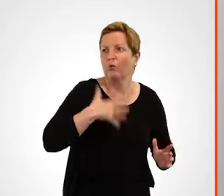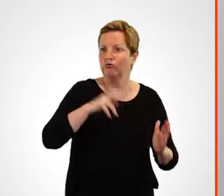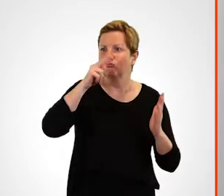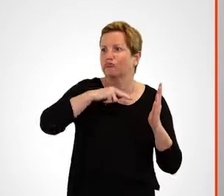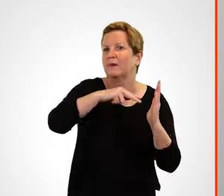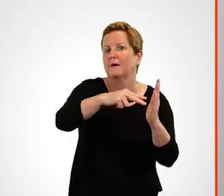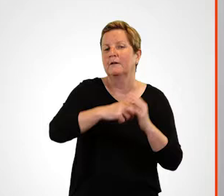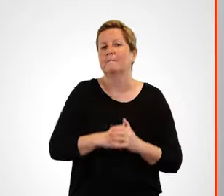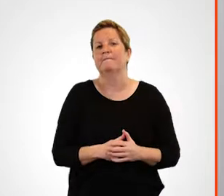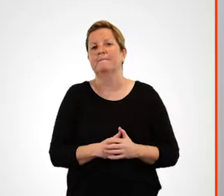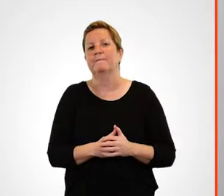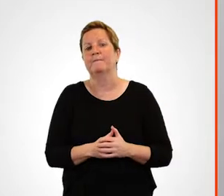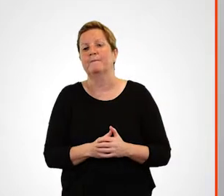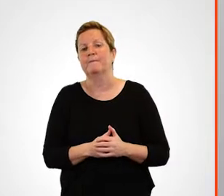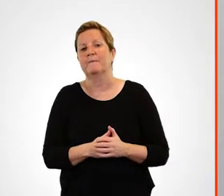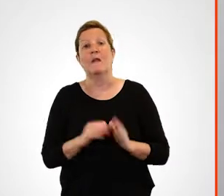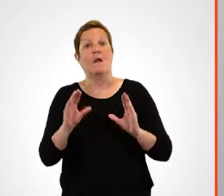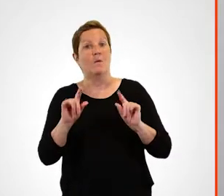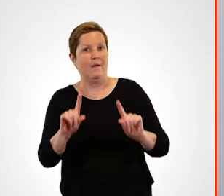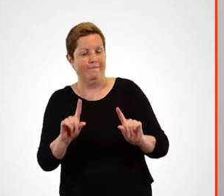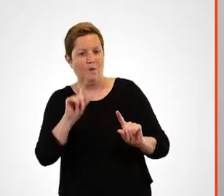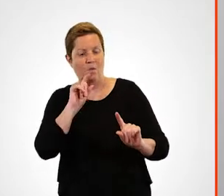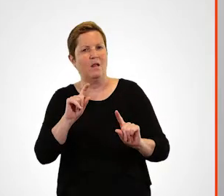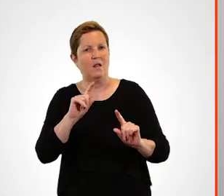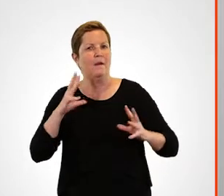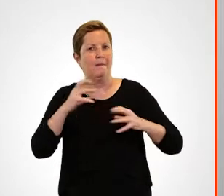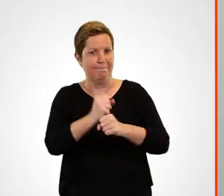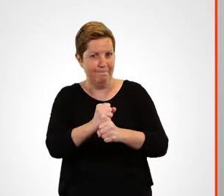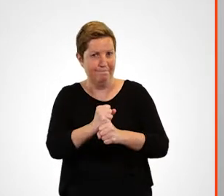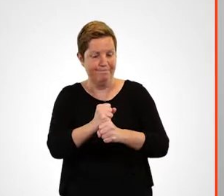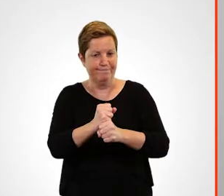Okay, let's do a little review here before we finish up.